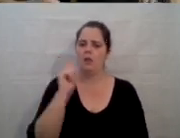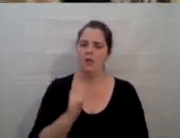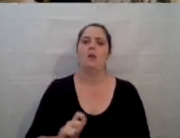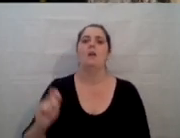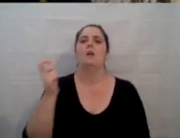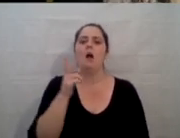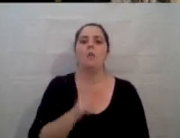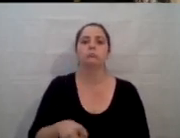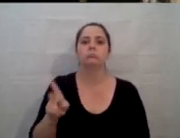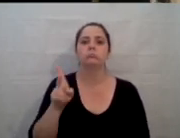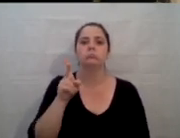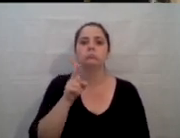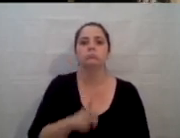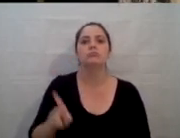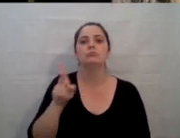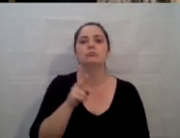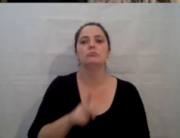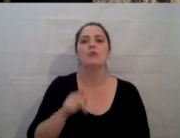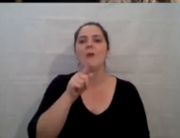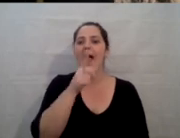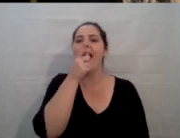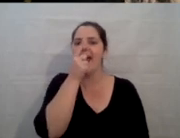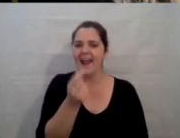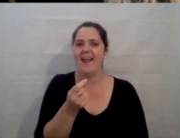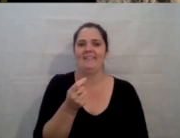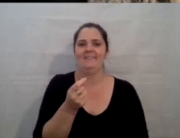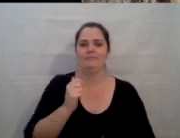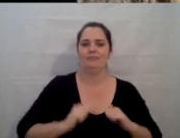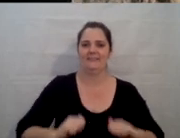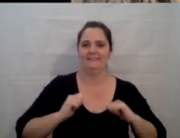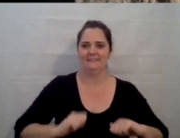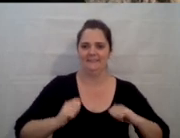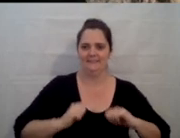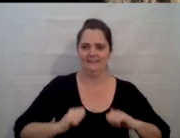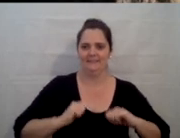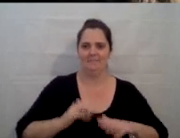over again until you can get that overall map of the body where the proportions seem right